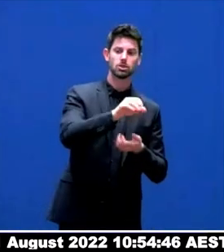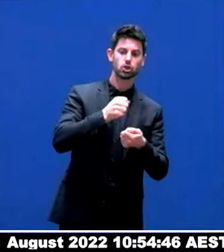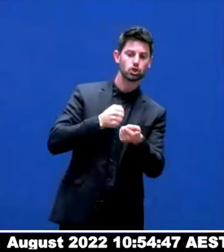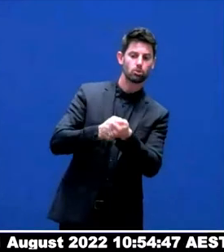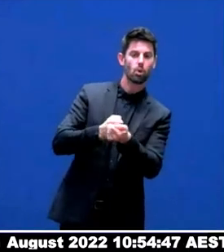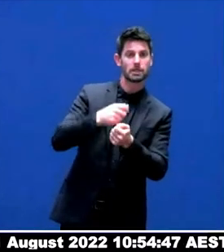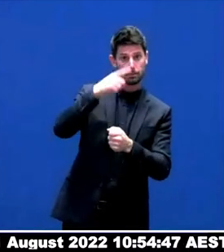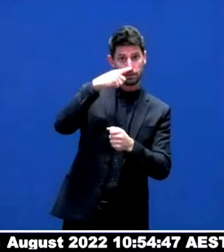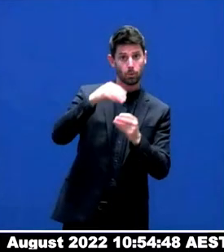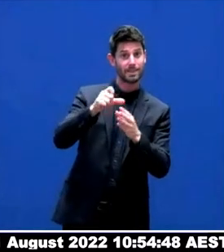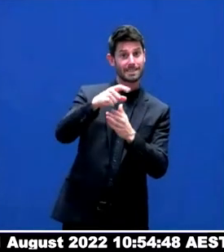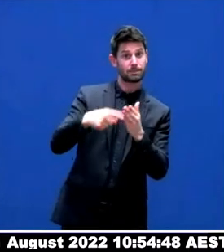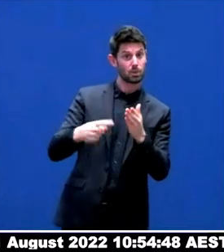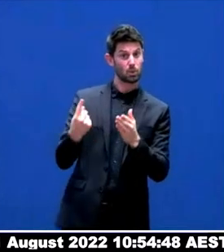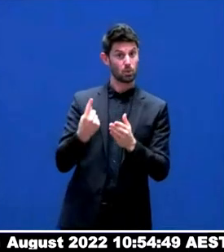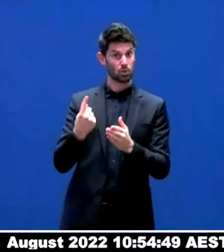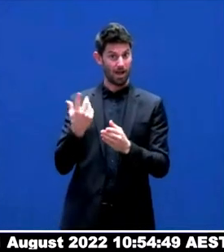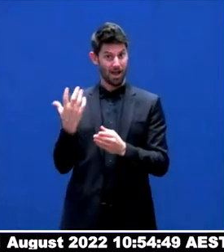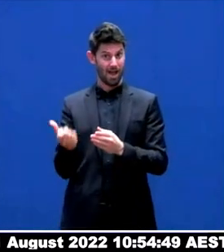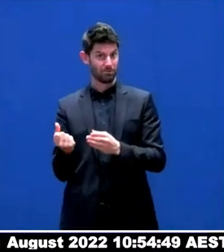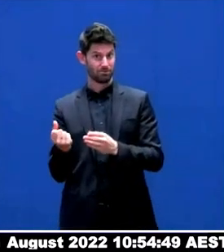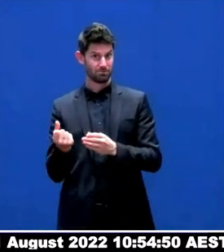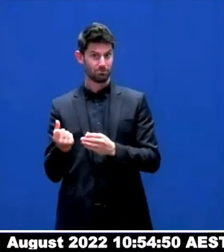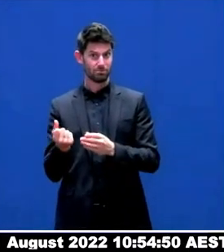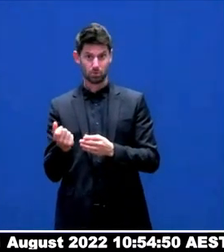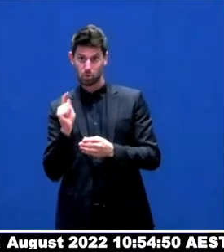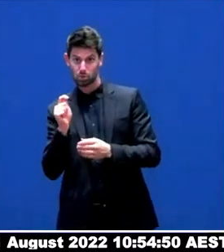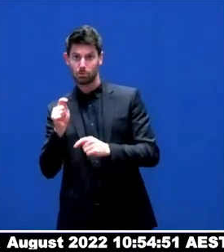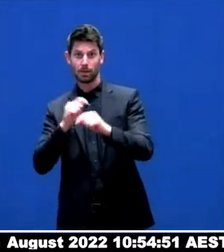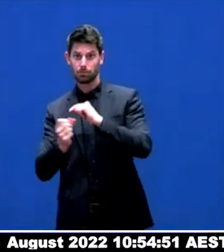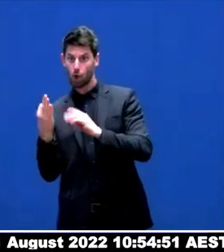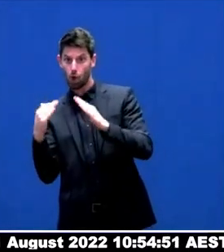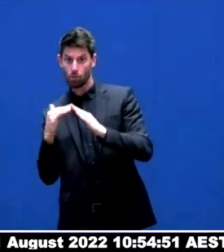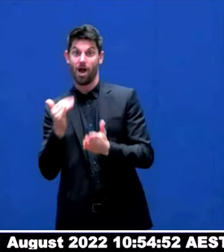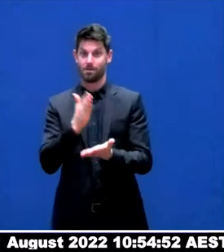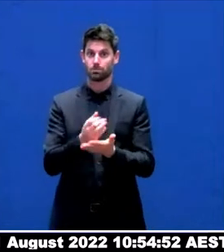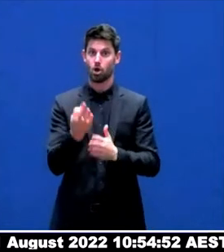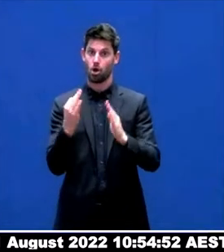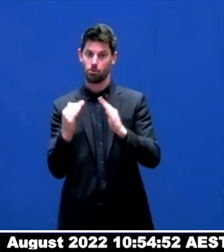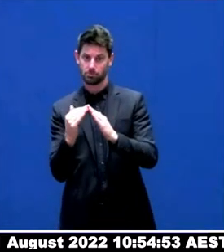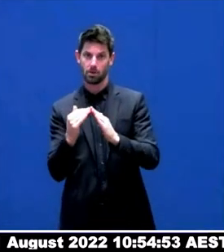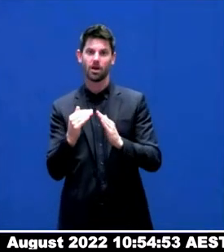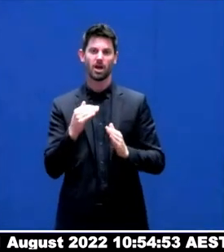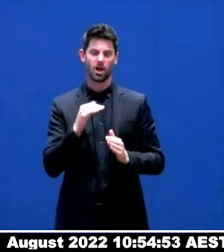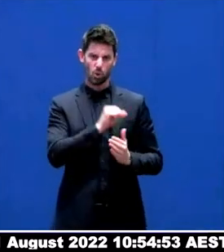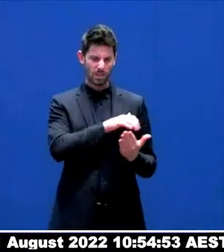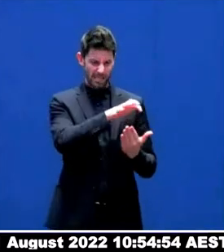disability experiencing homelessness or at risk of homelessness, we pick up some of the other measures set out in the statement; is that right?